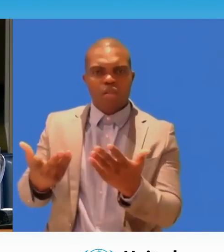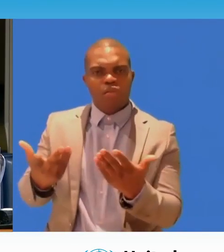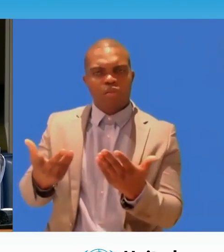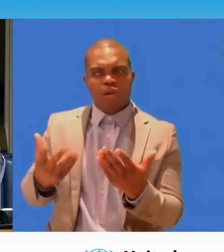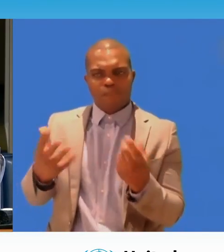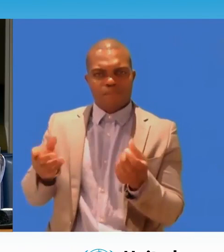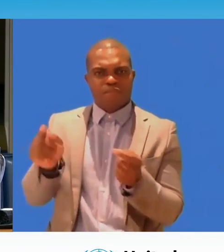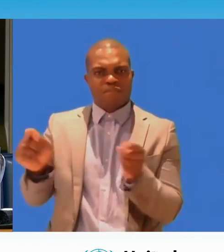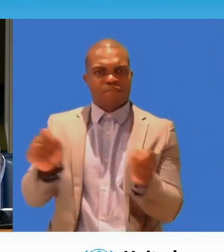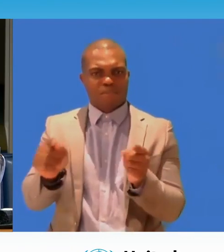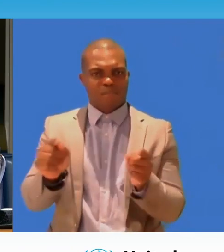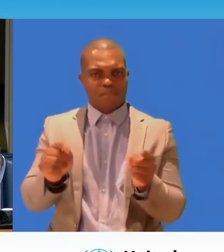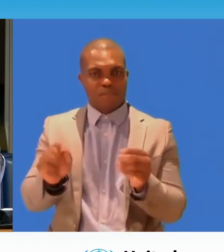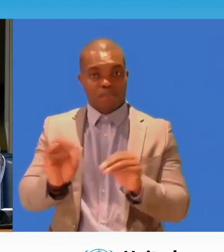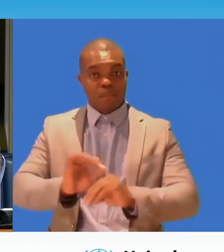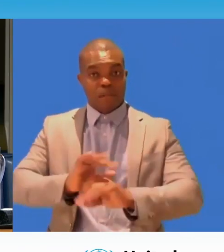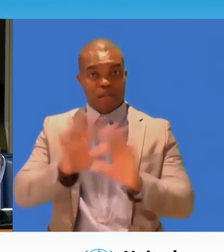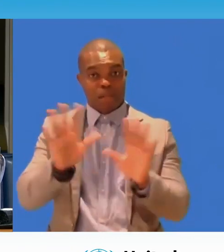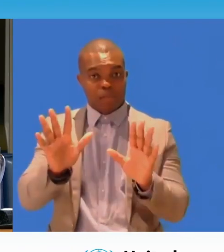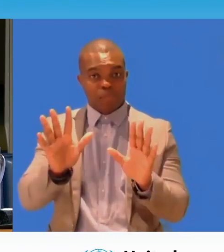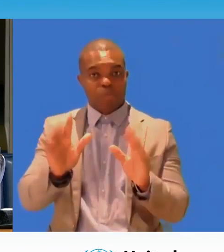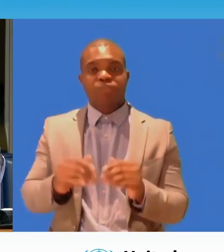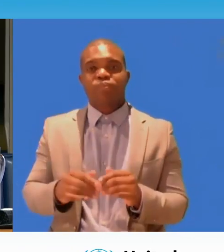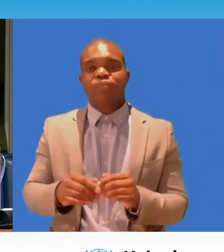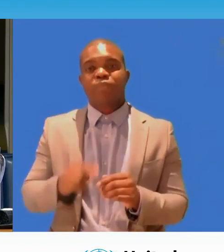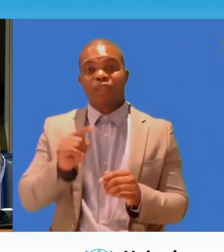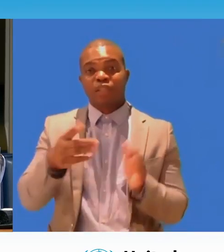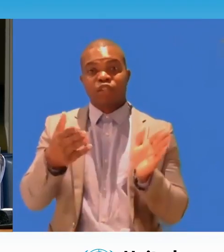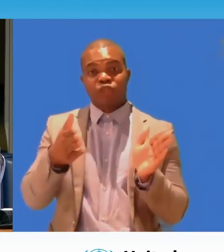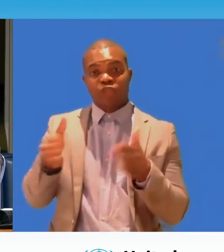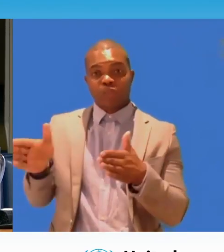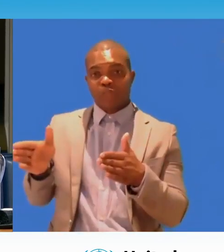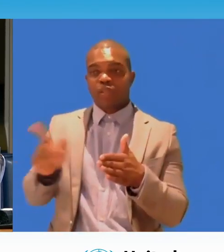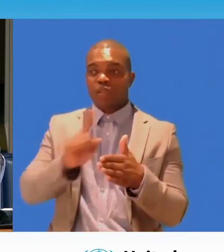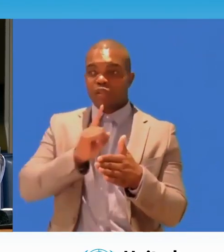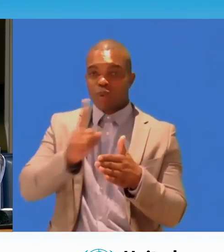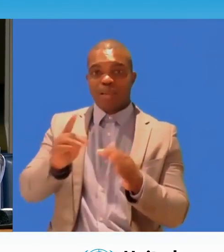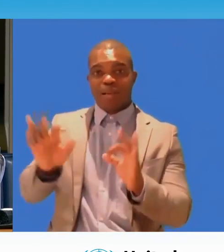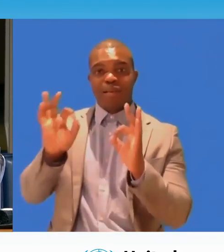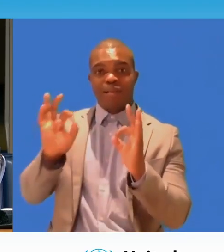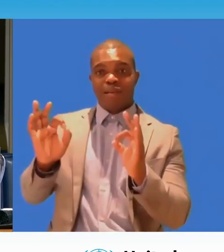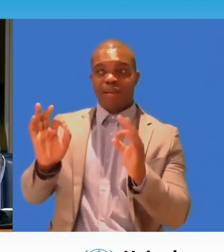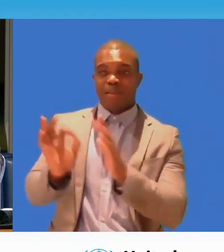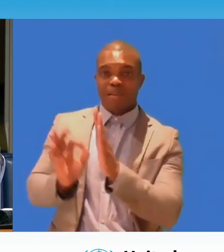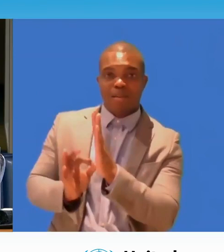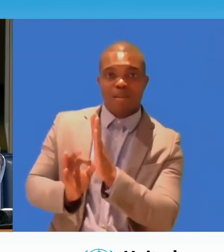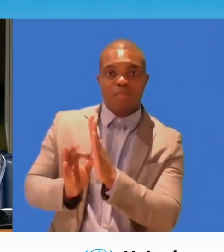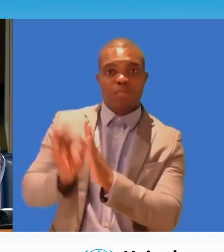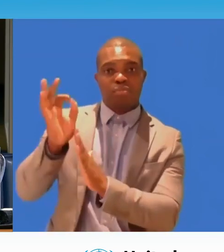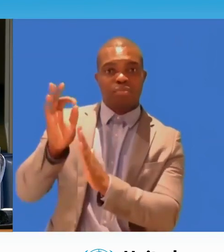persons with disabilities are still viewed as passive as passive recipients of development